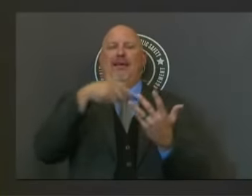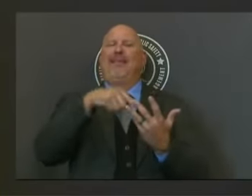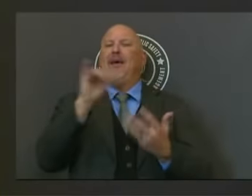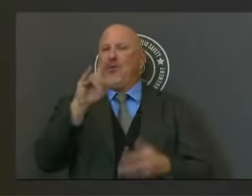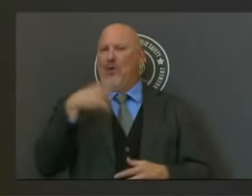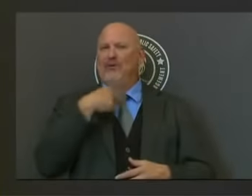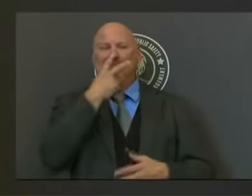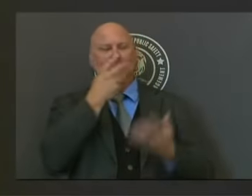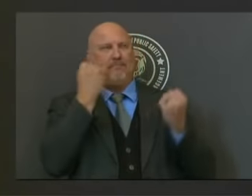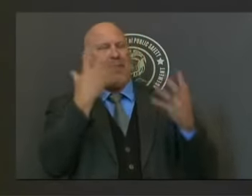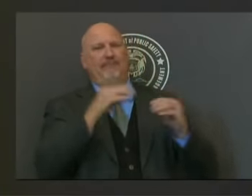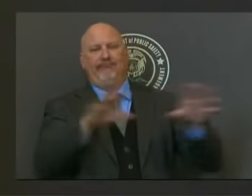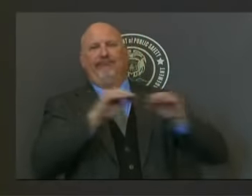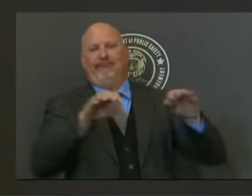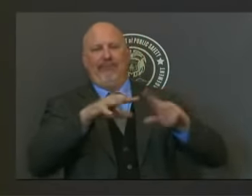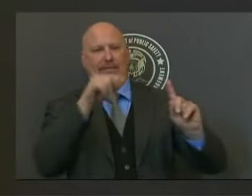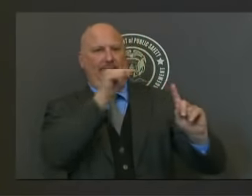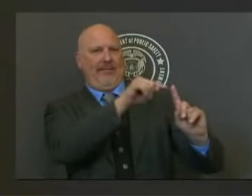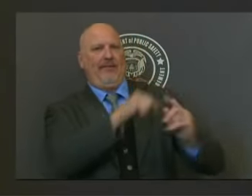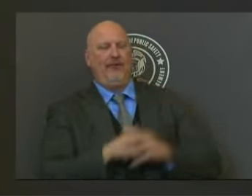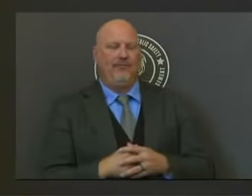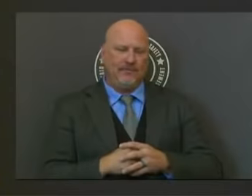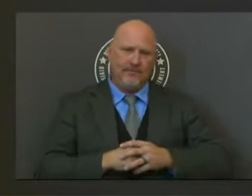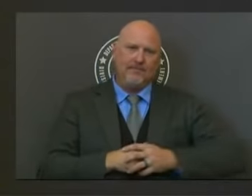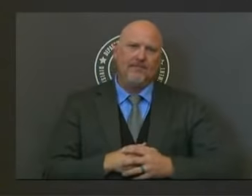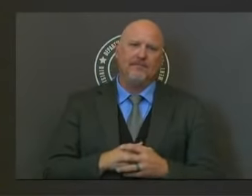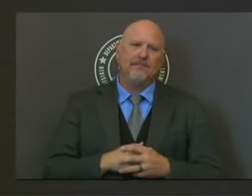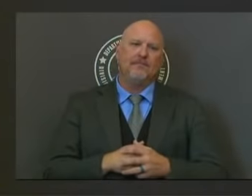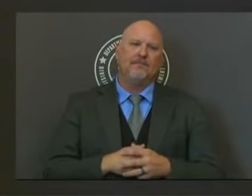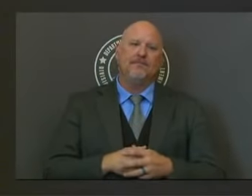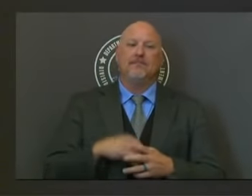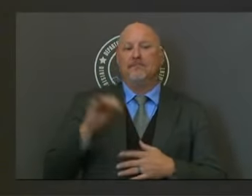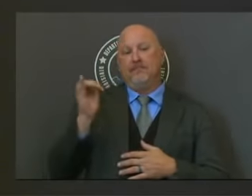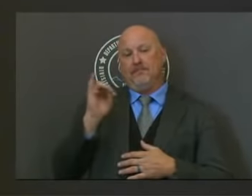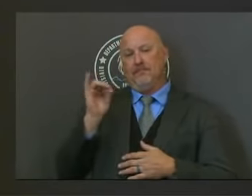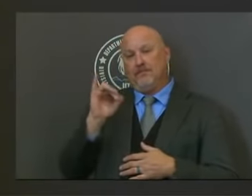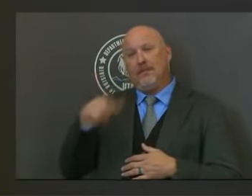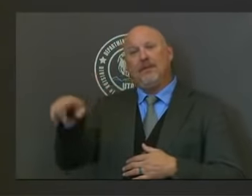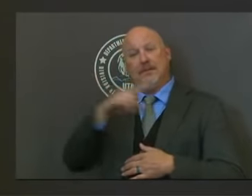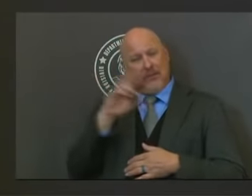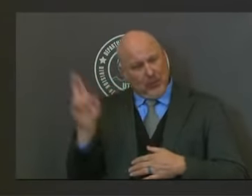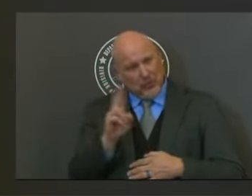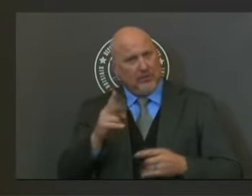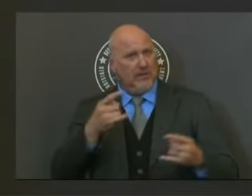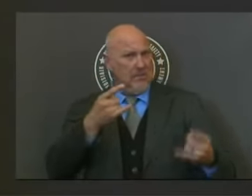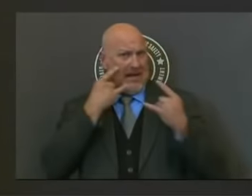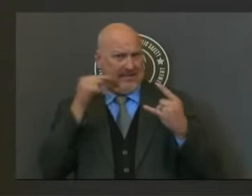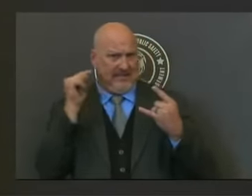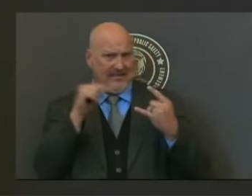restaurants when you're not eating and drinking